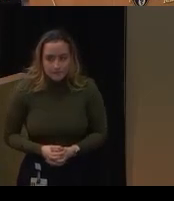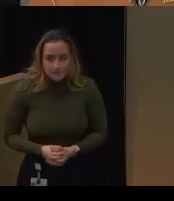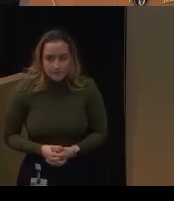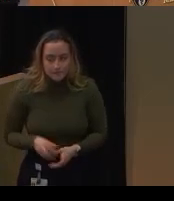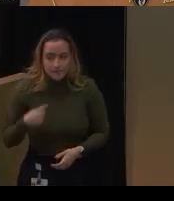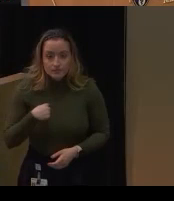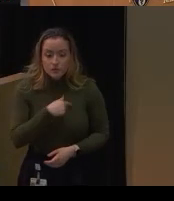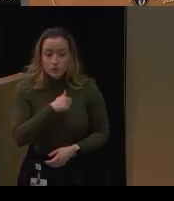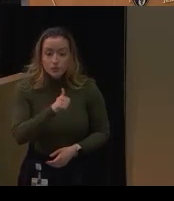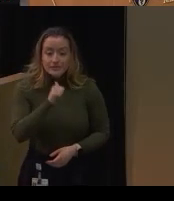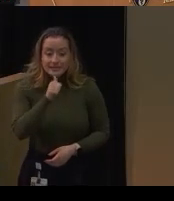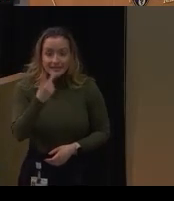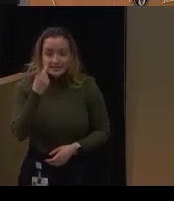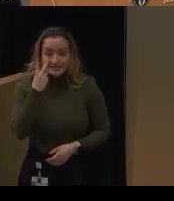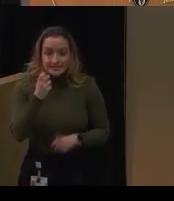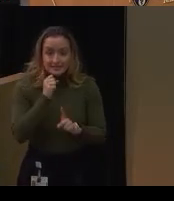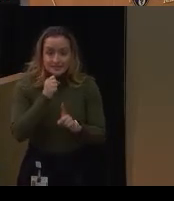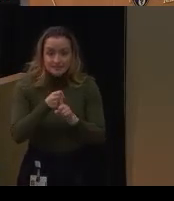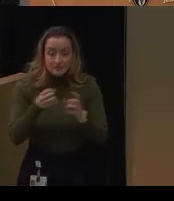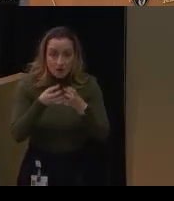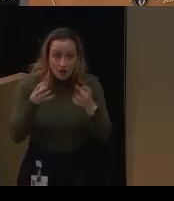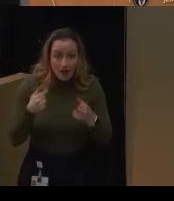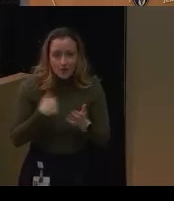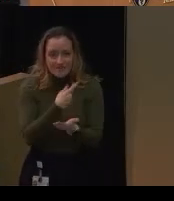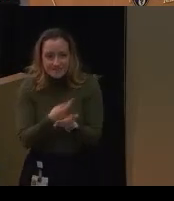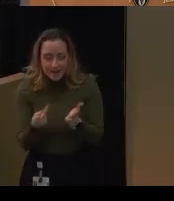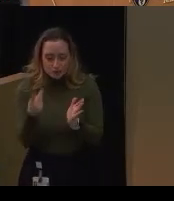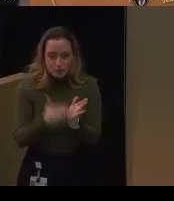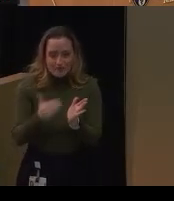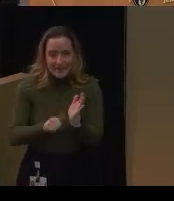not boost the size of the effect we failed to replicate other findings showing this kind of